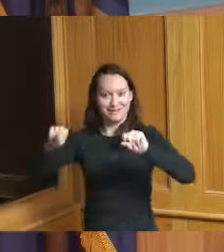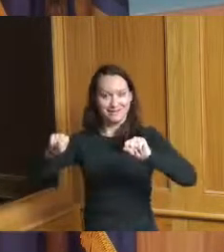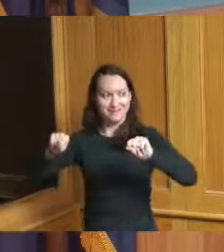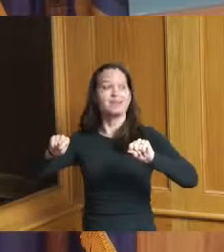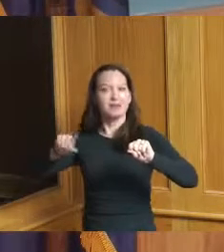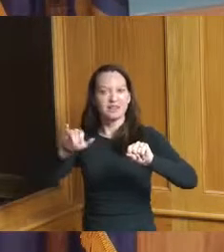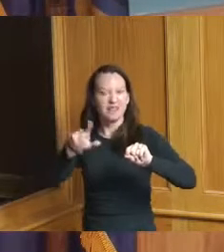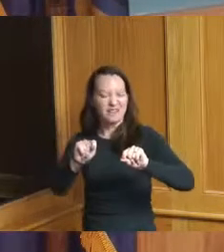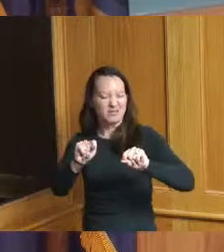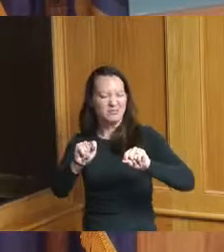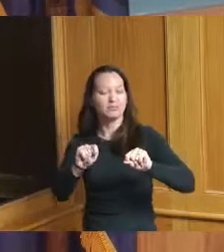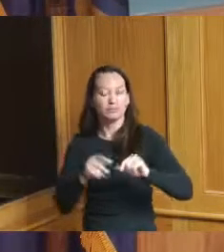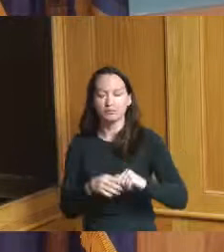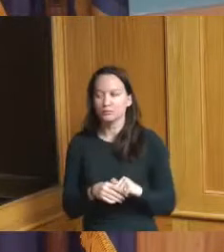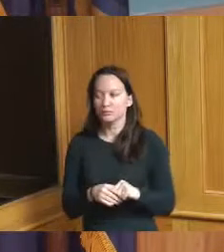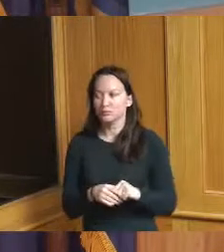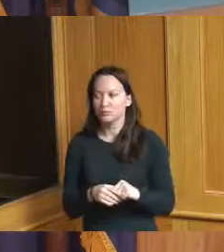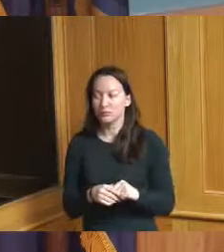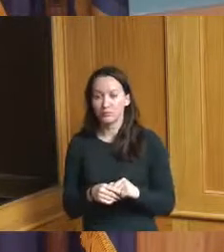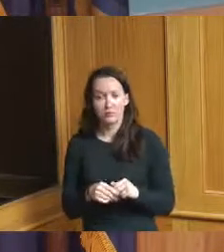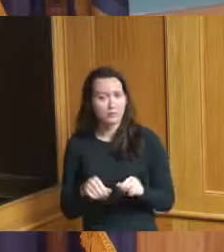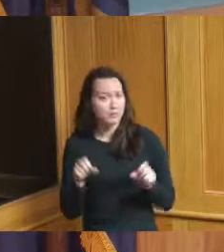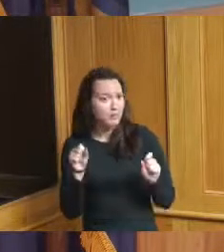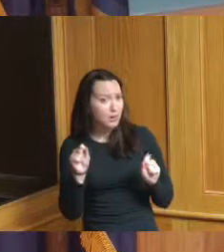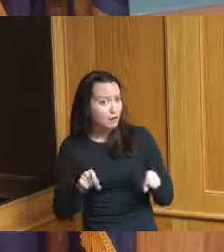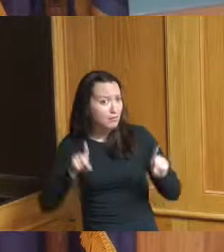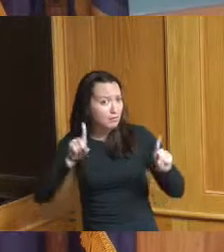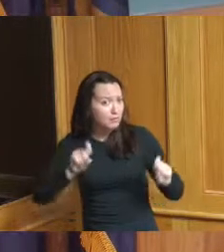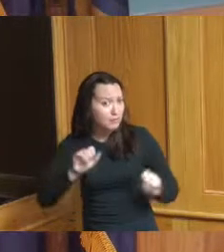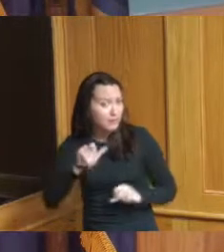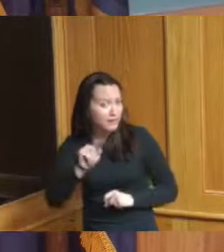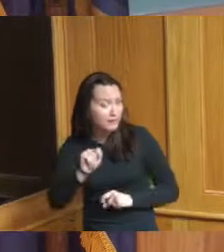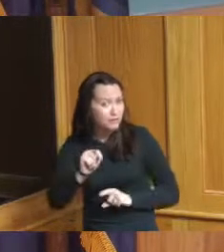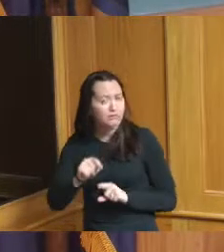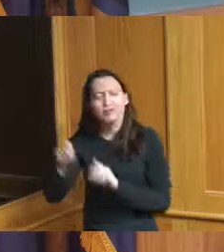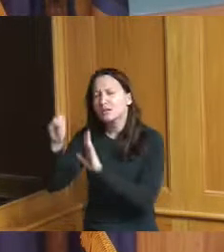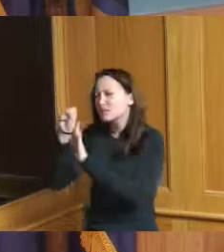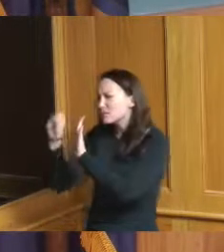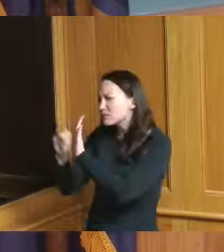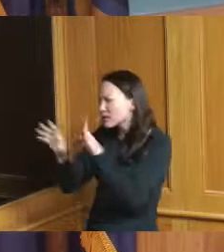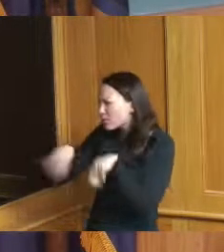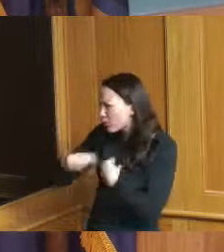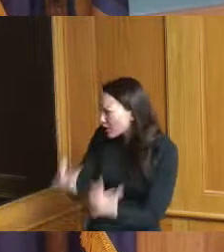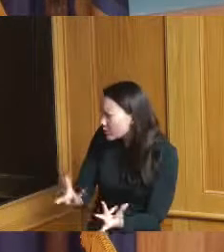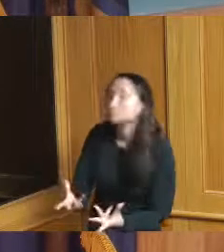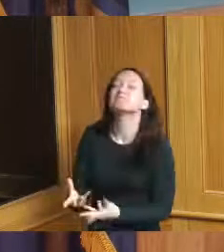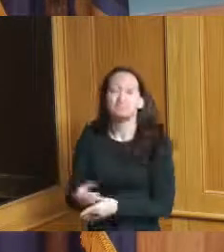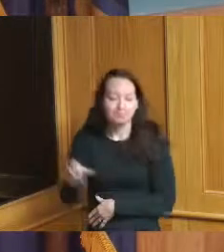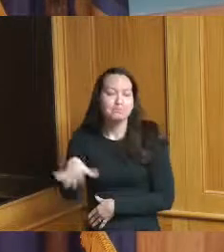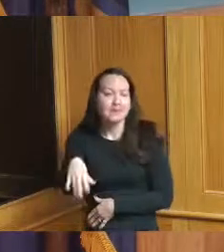at the time so do these test kits come from the state yes all the test kits that I have come from